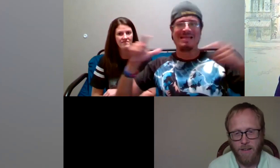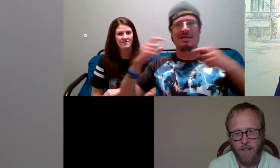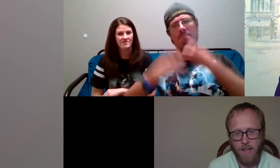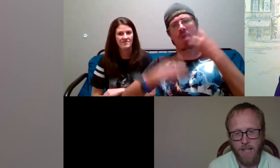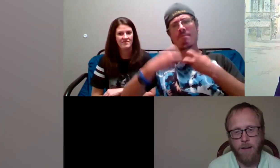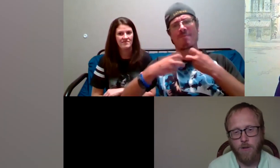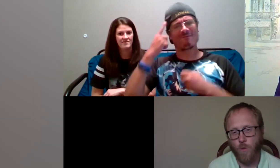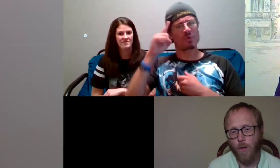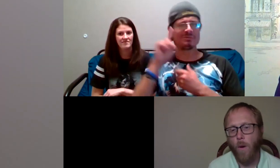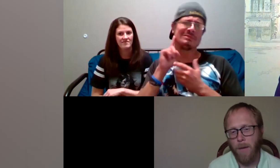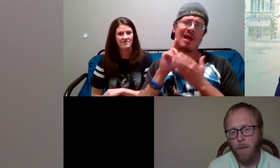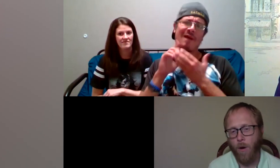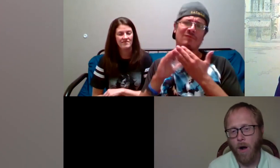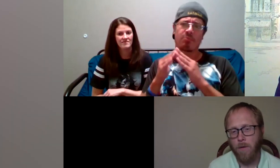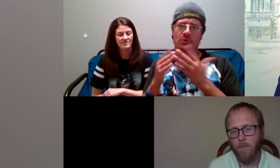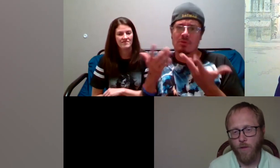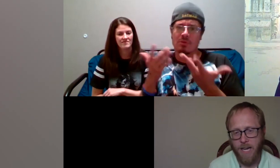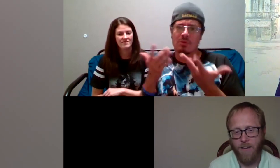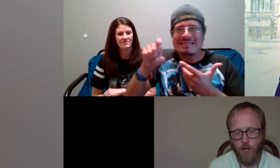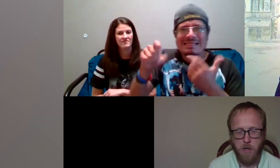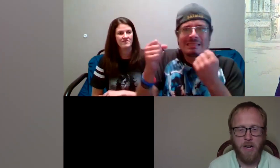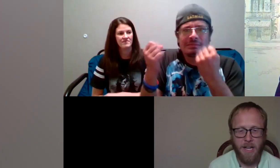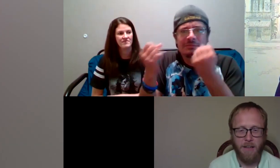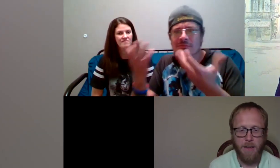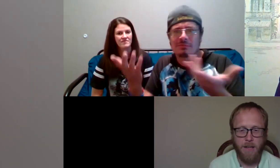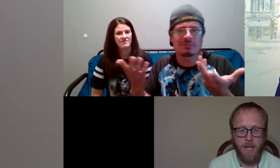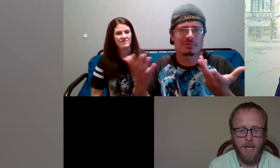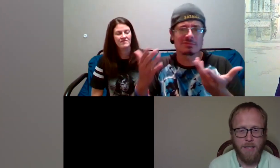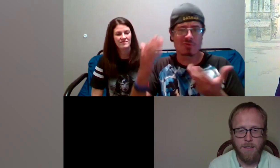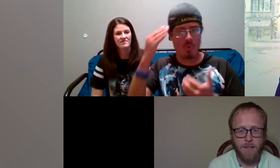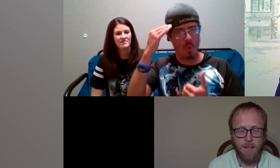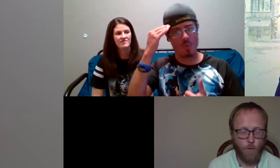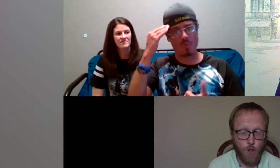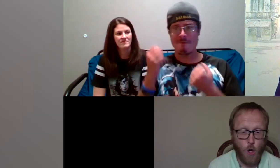deaf interpretor for the White House."(Alexandra Meachum)THE